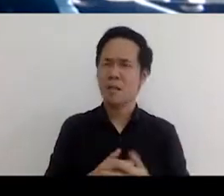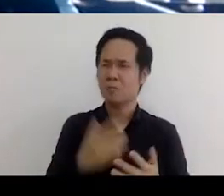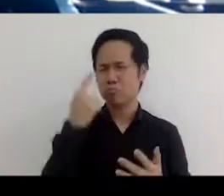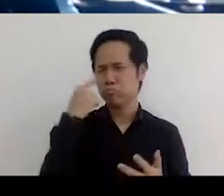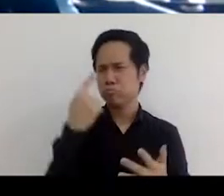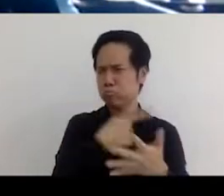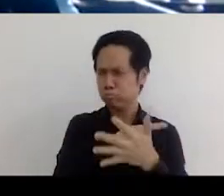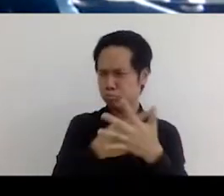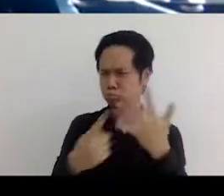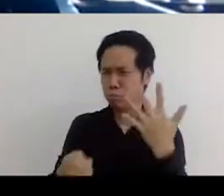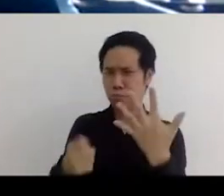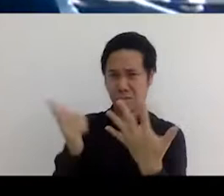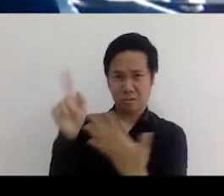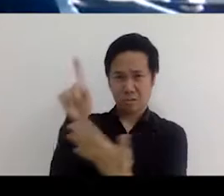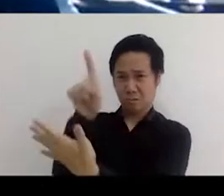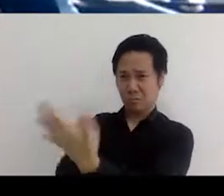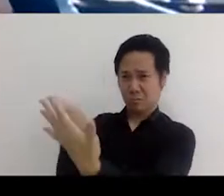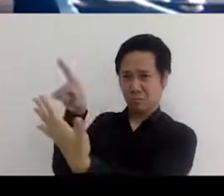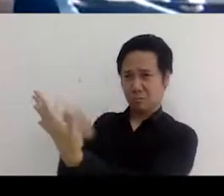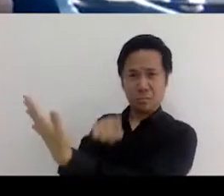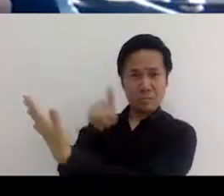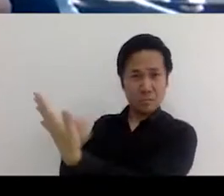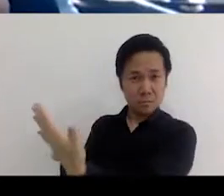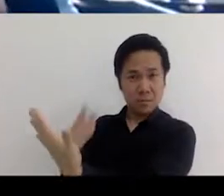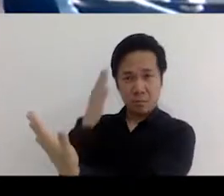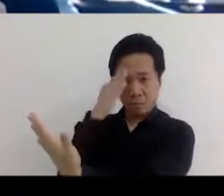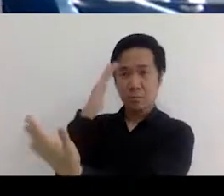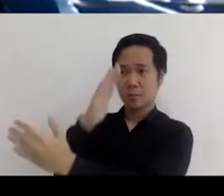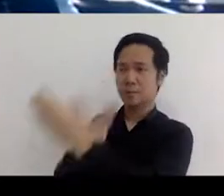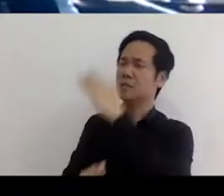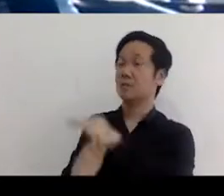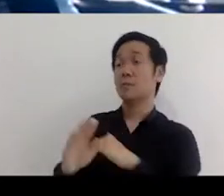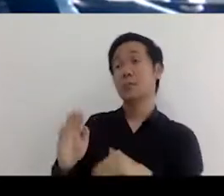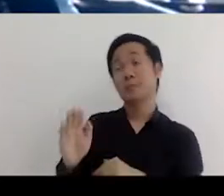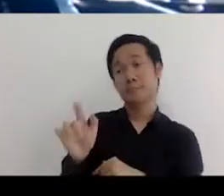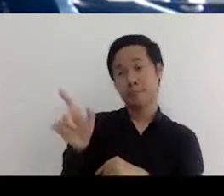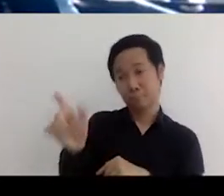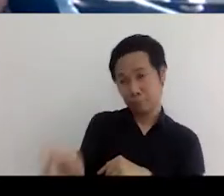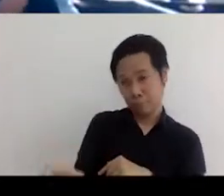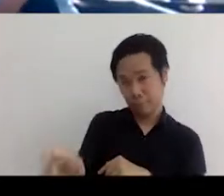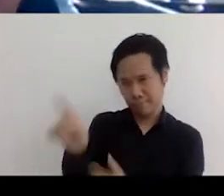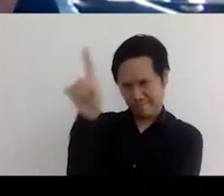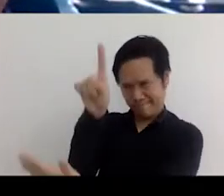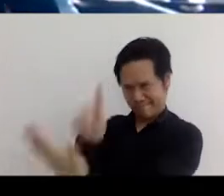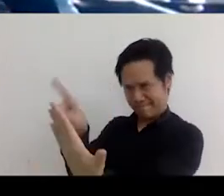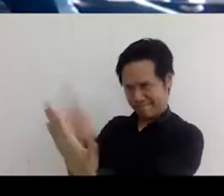Take the case, as I say for instance in Nepal, of a woman,